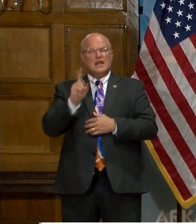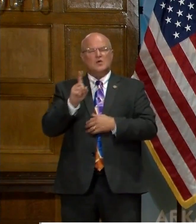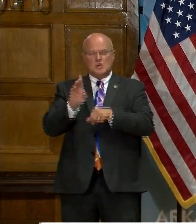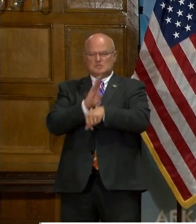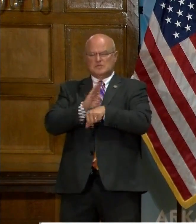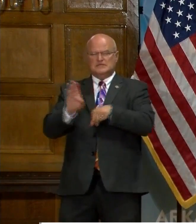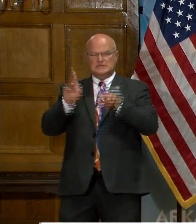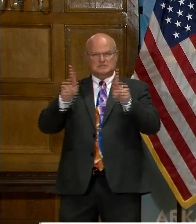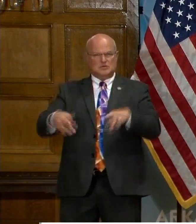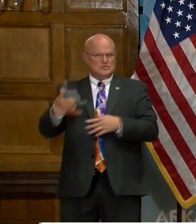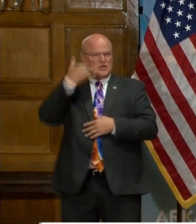PLACE.